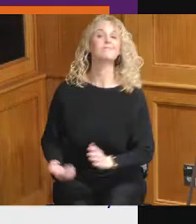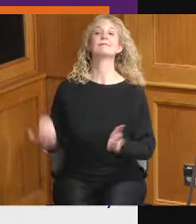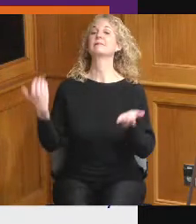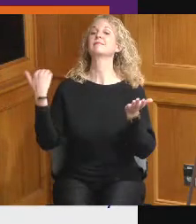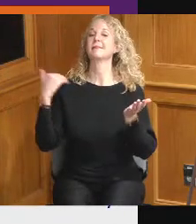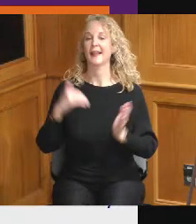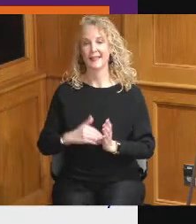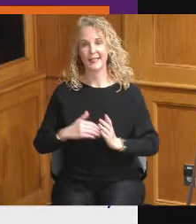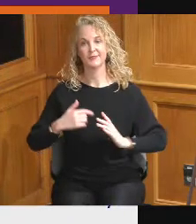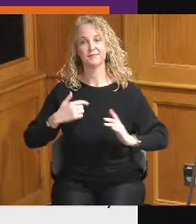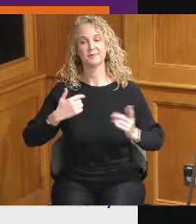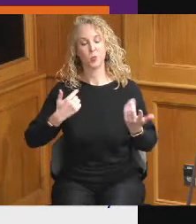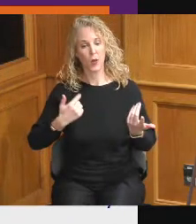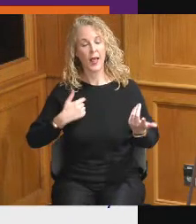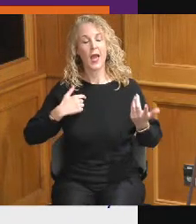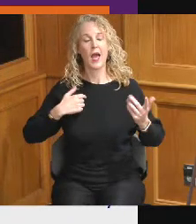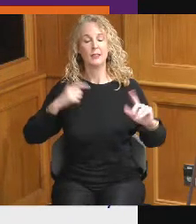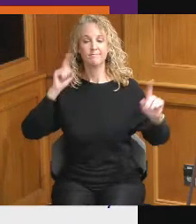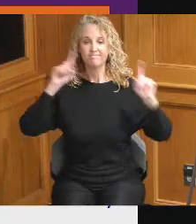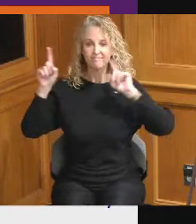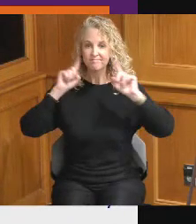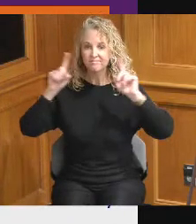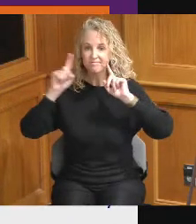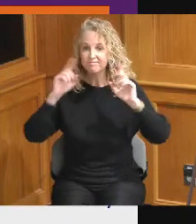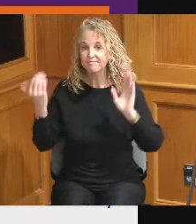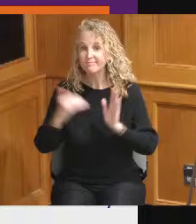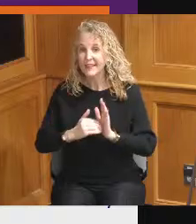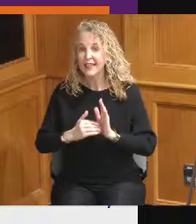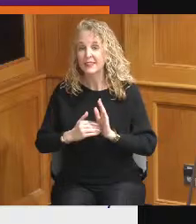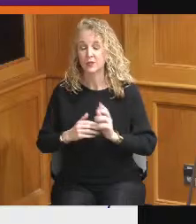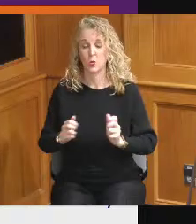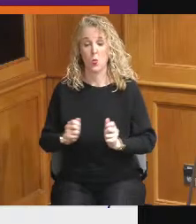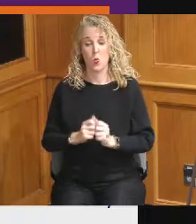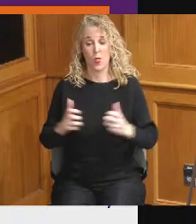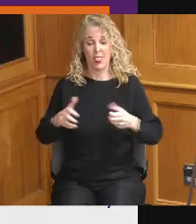basically the keep the thing I keep hearing is if you don't have a local funding source like